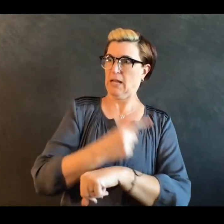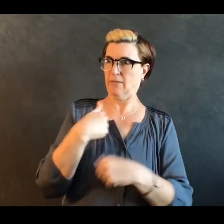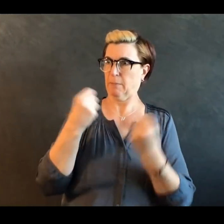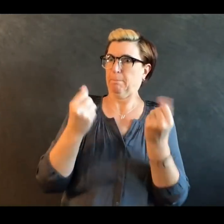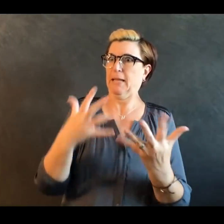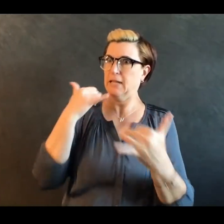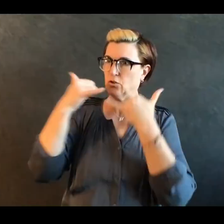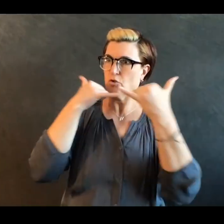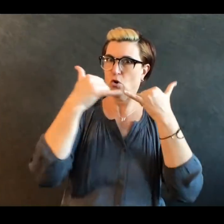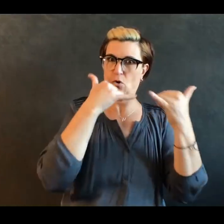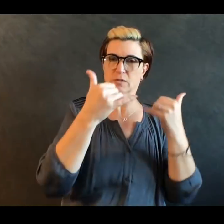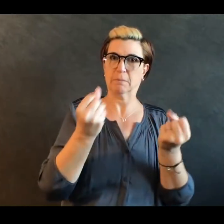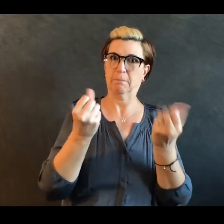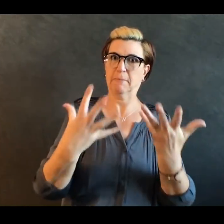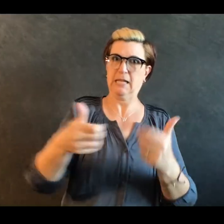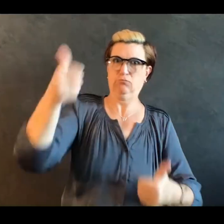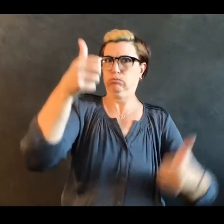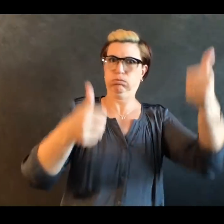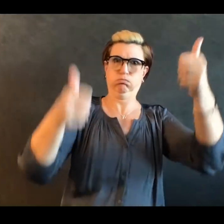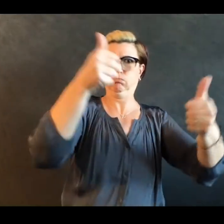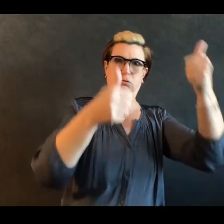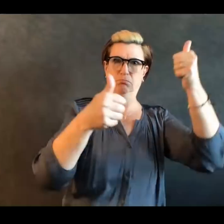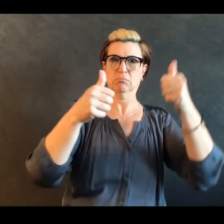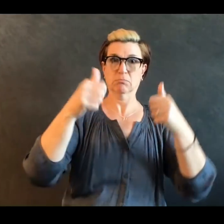people but more importantly very smart people and people that love our country